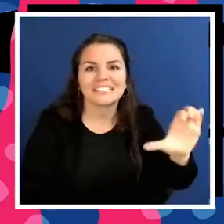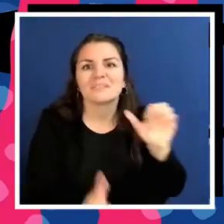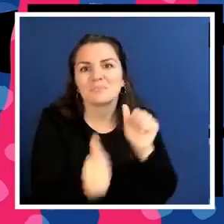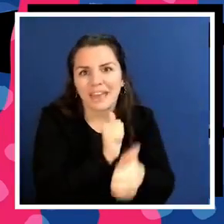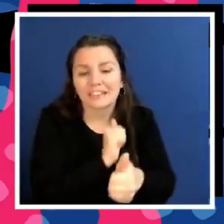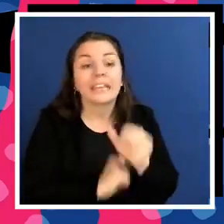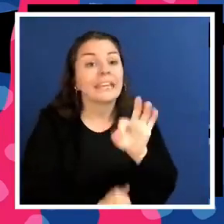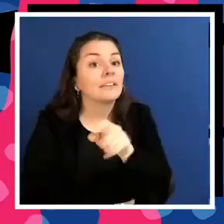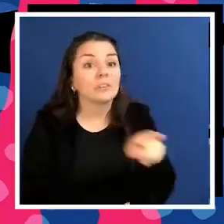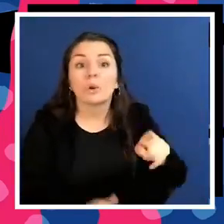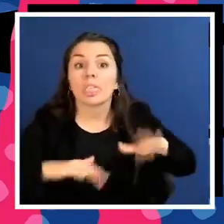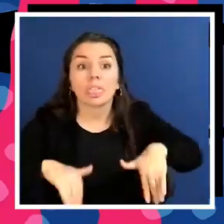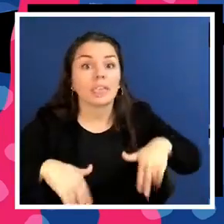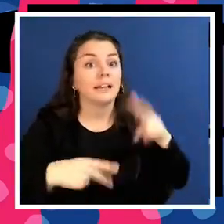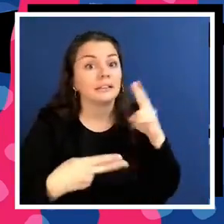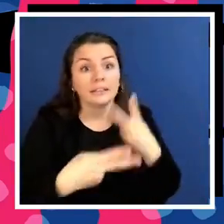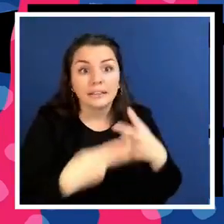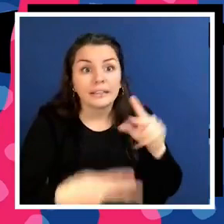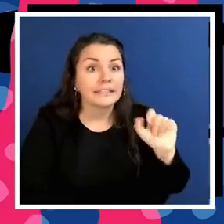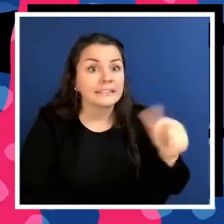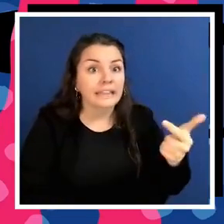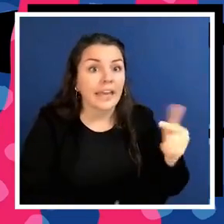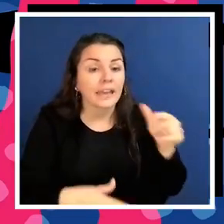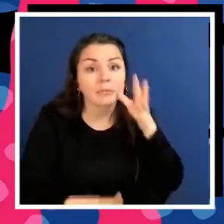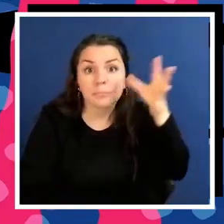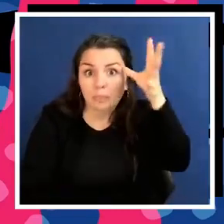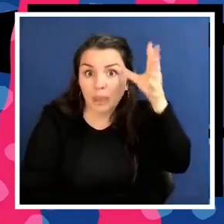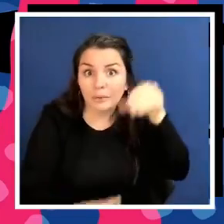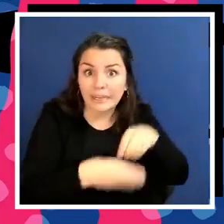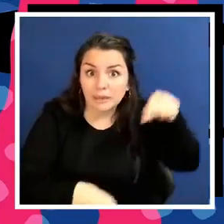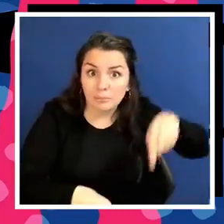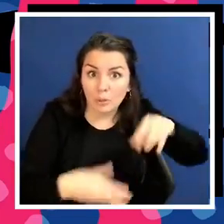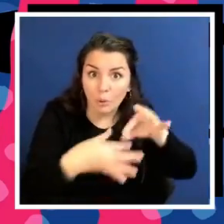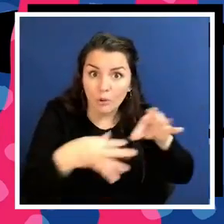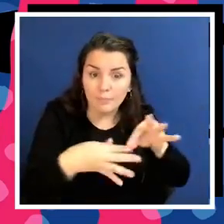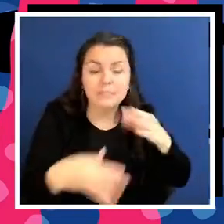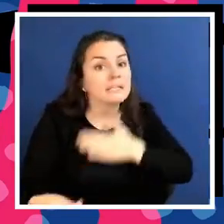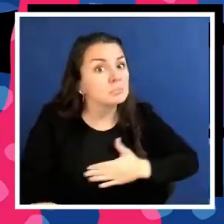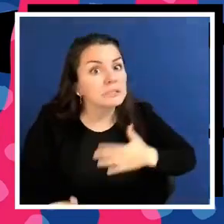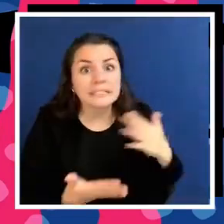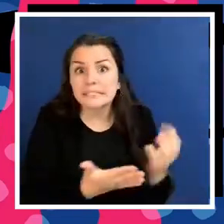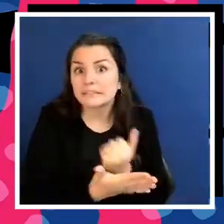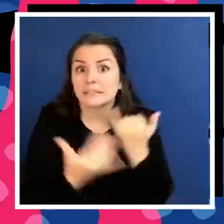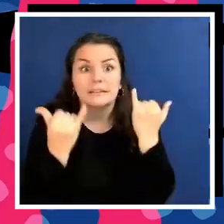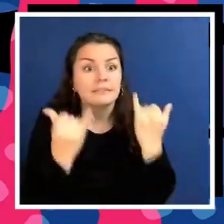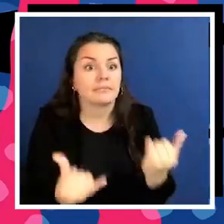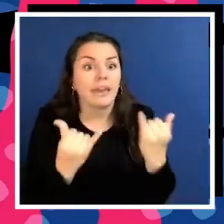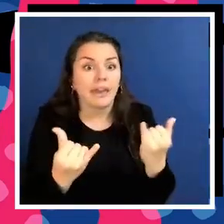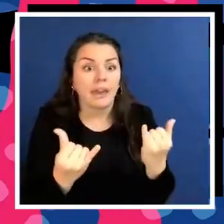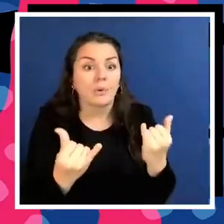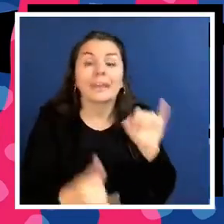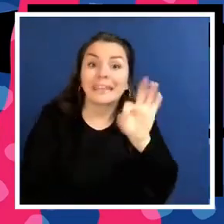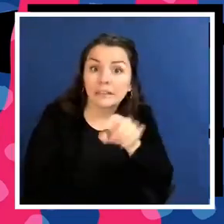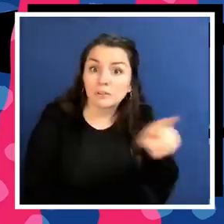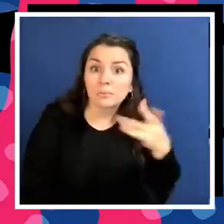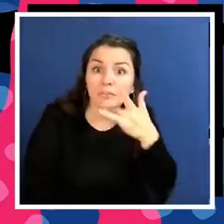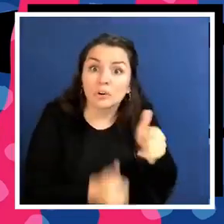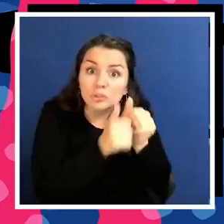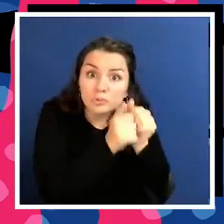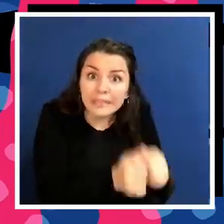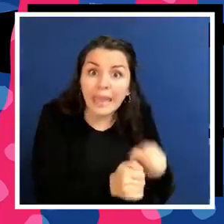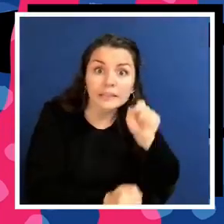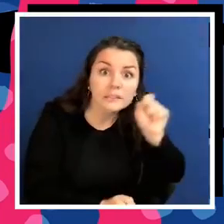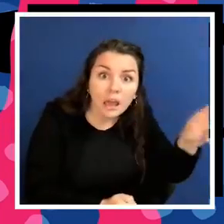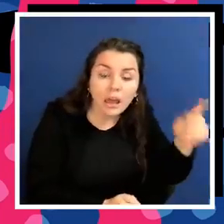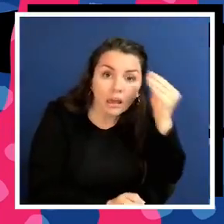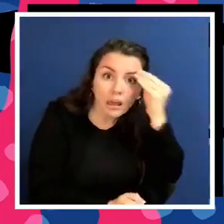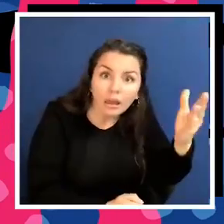IN FOR THIS AMAZING CELEBRATION